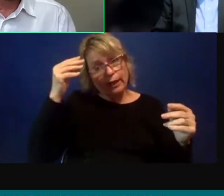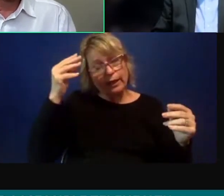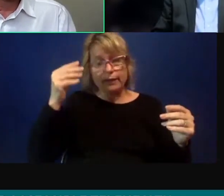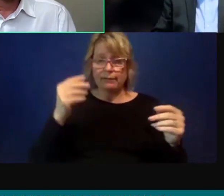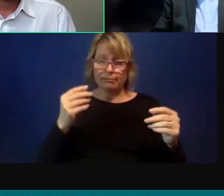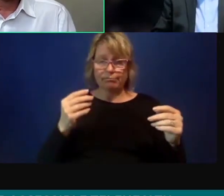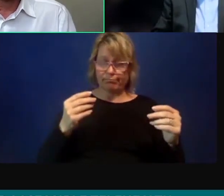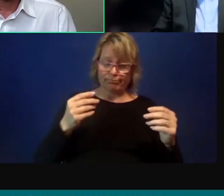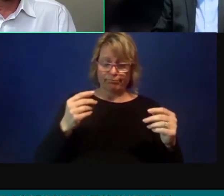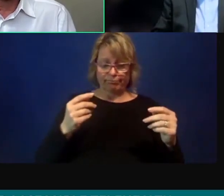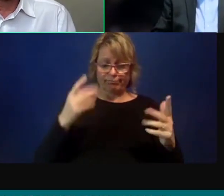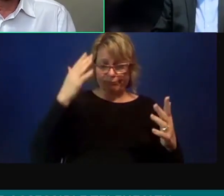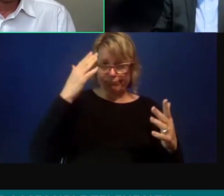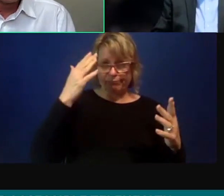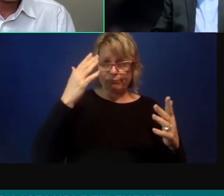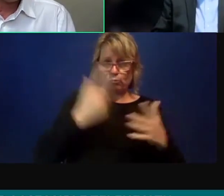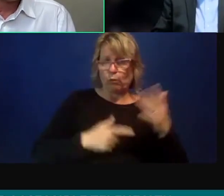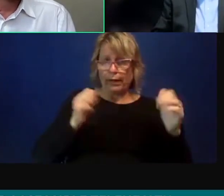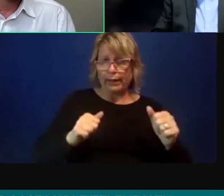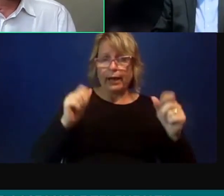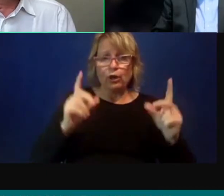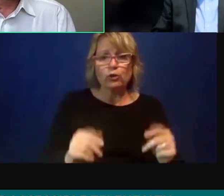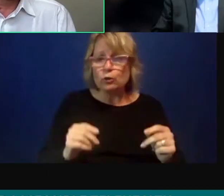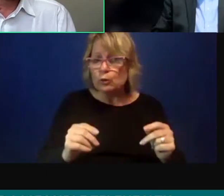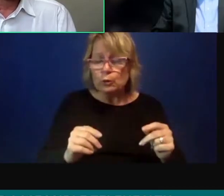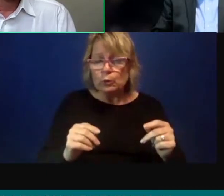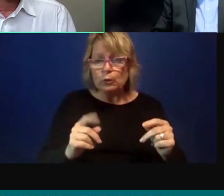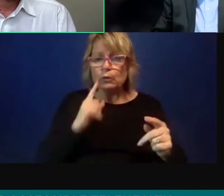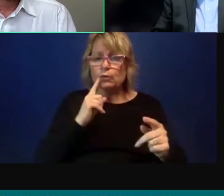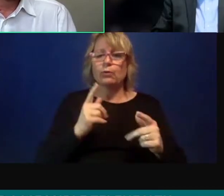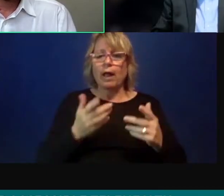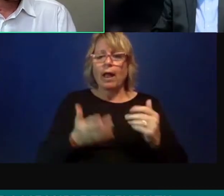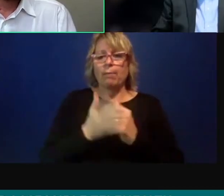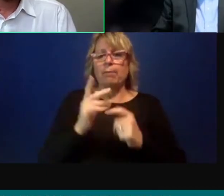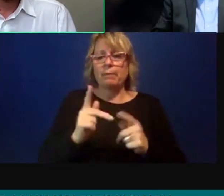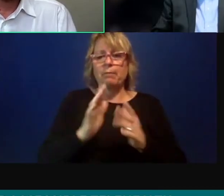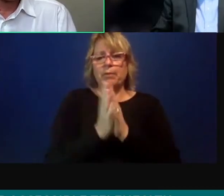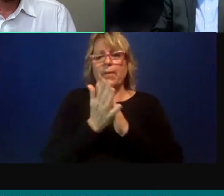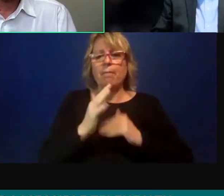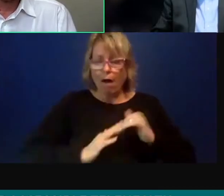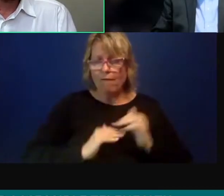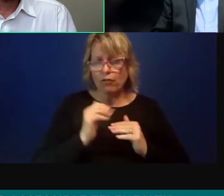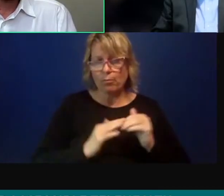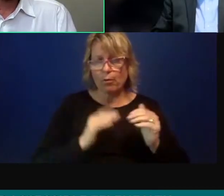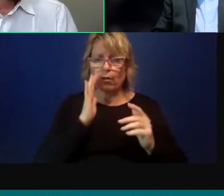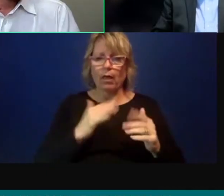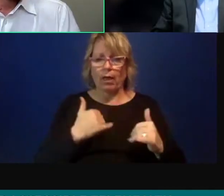can do to let people get into their comfort place that helps their challenging access.